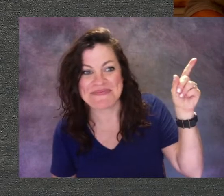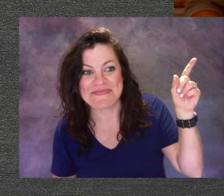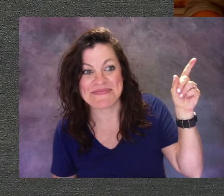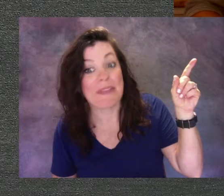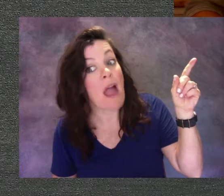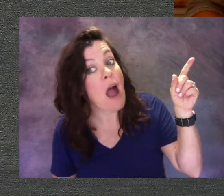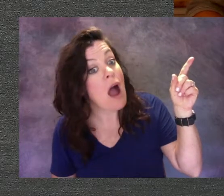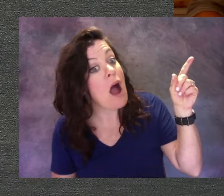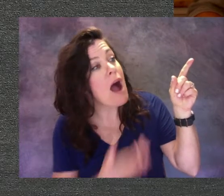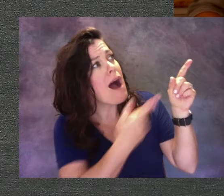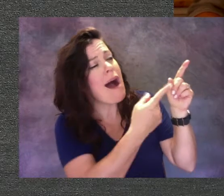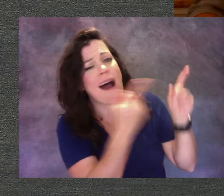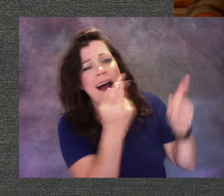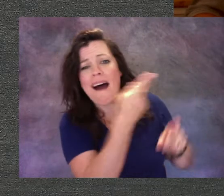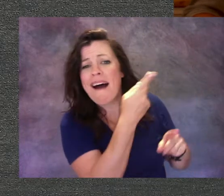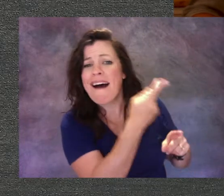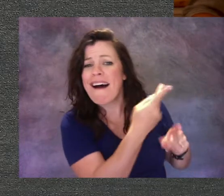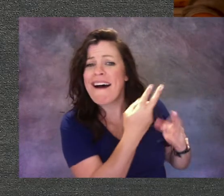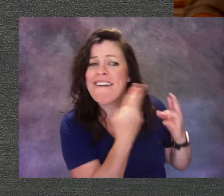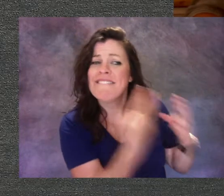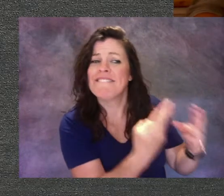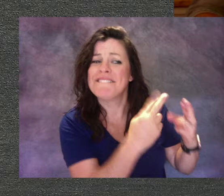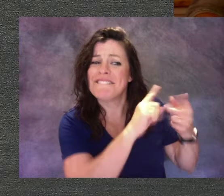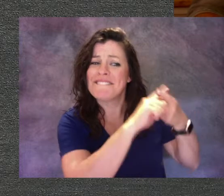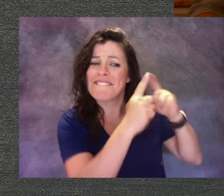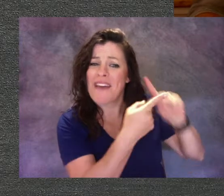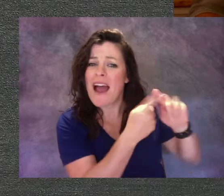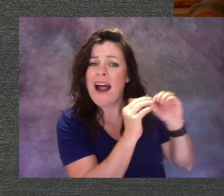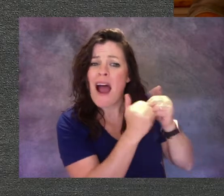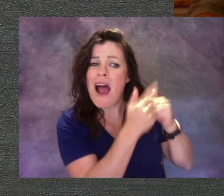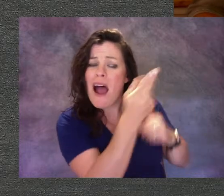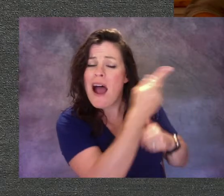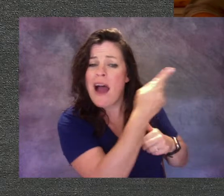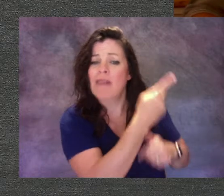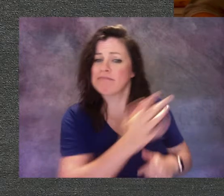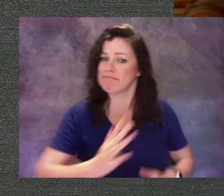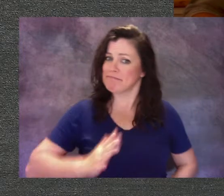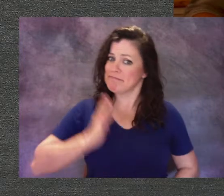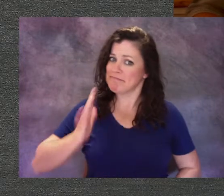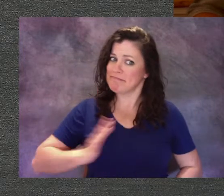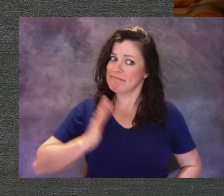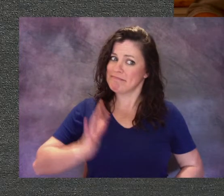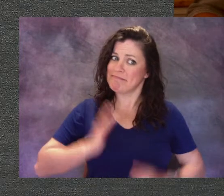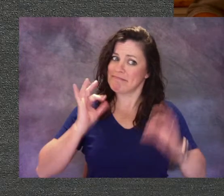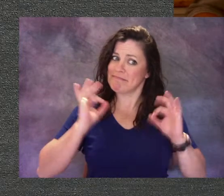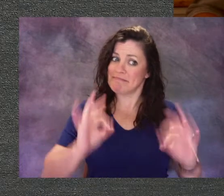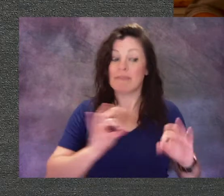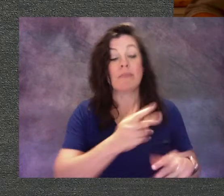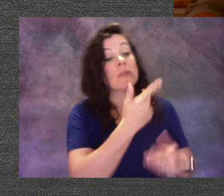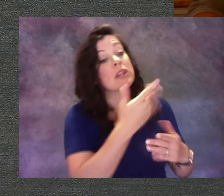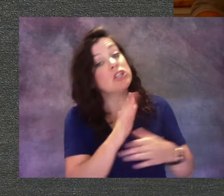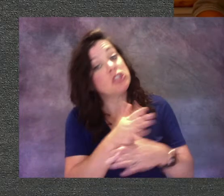Being a good friend is having good manners. And when you share your toys, and when you play with your friends,